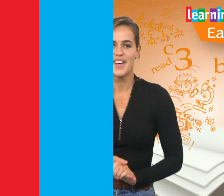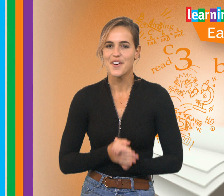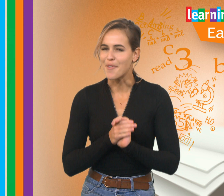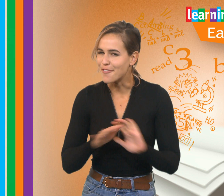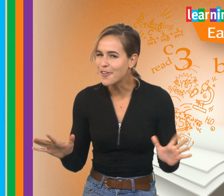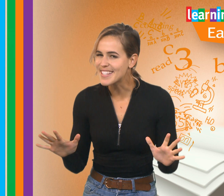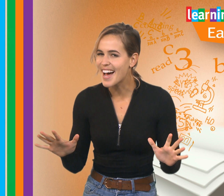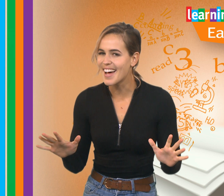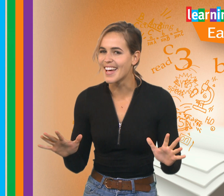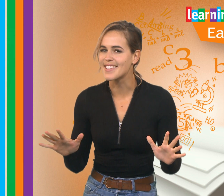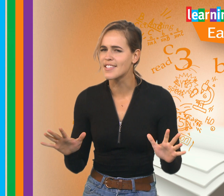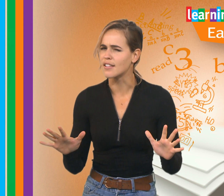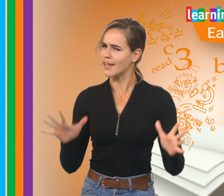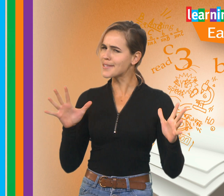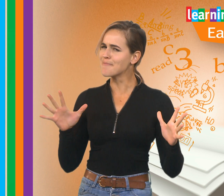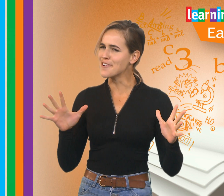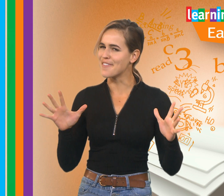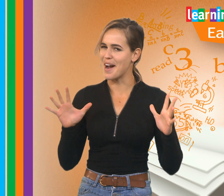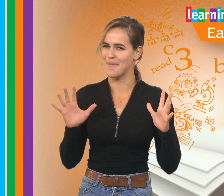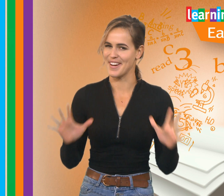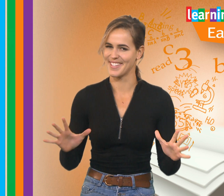Before we start our lessons, let’s move our bodies.